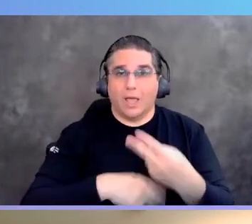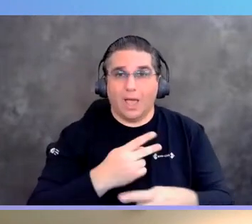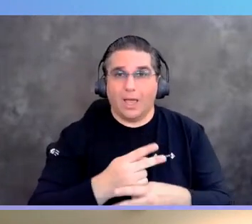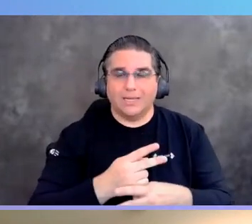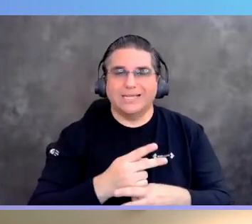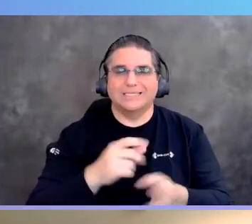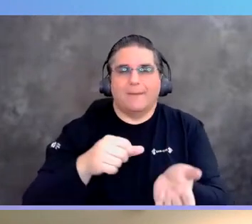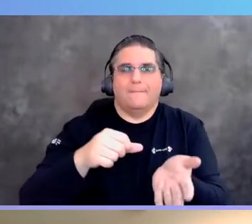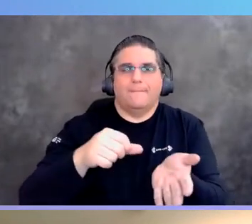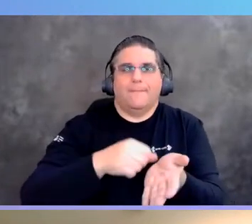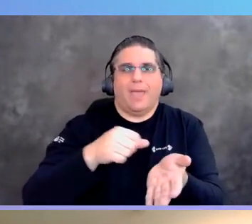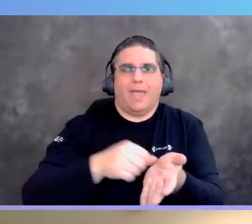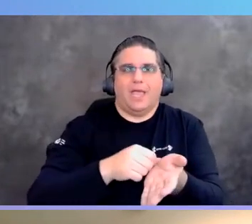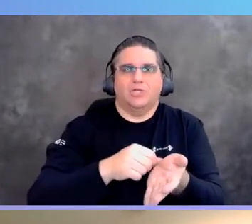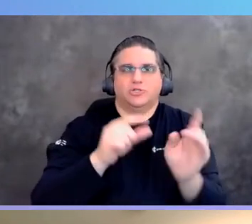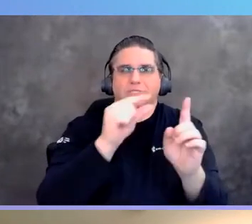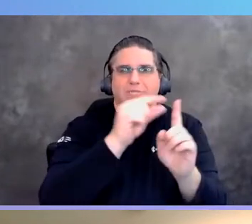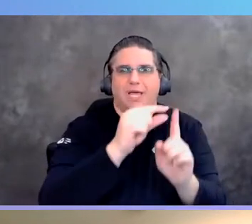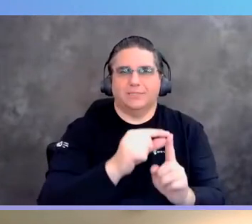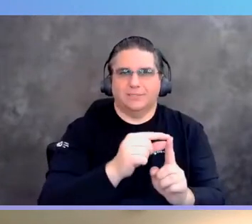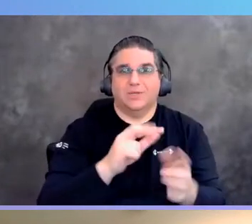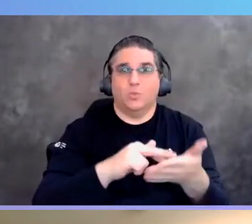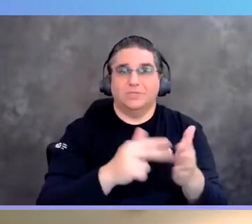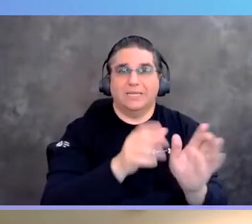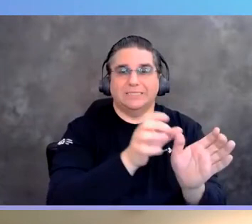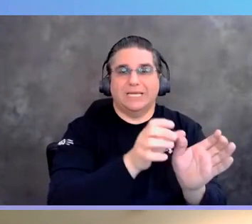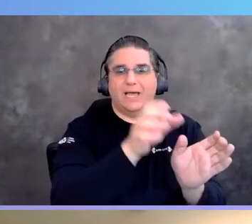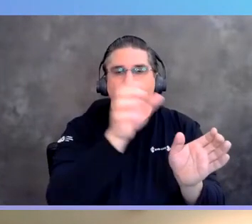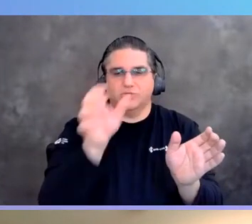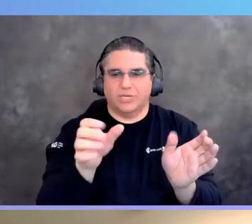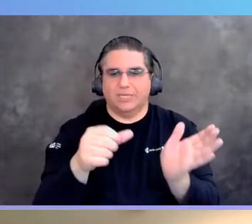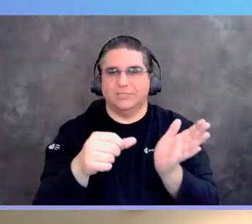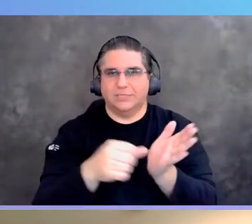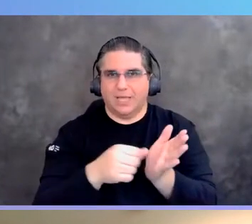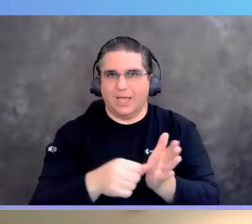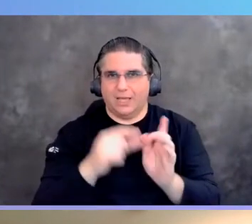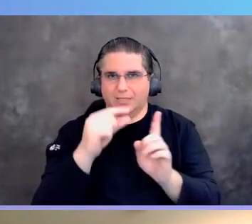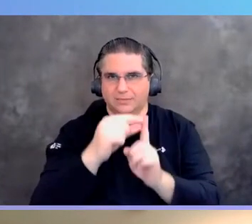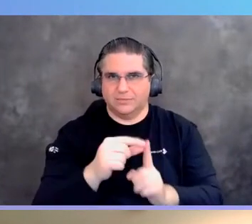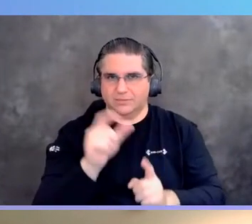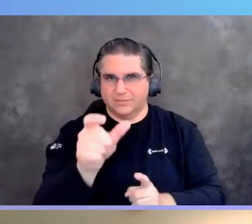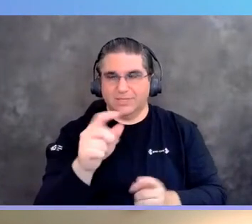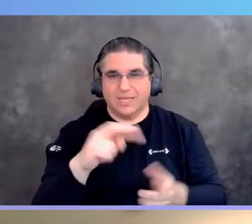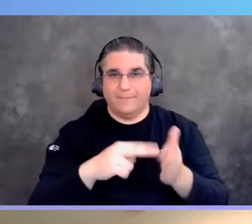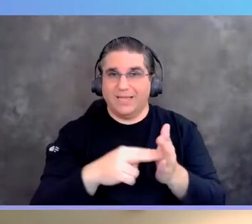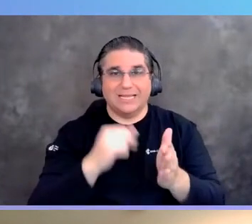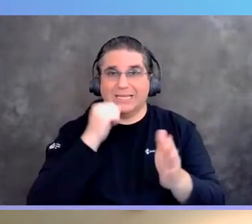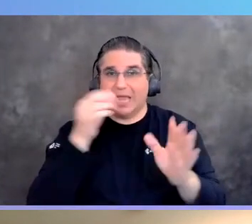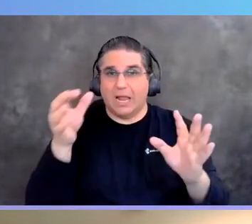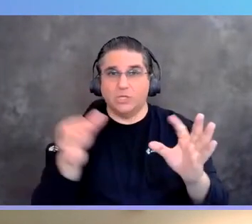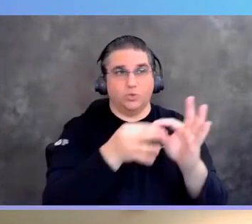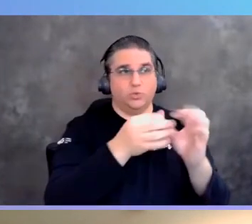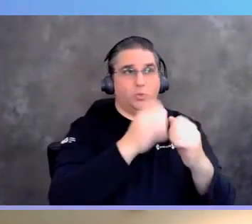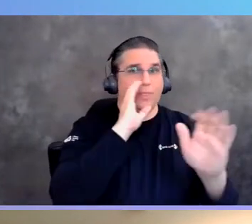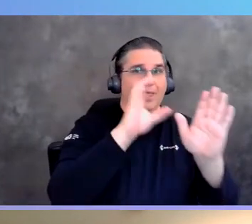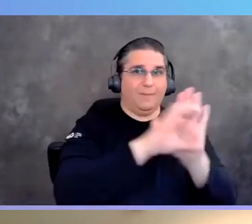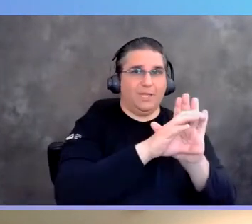not associated with directly with the image. Uh, having the